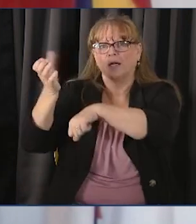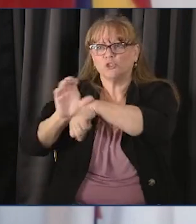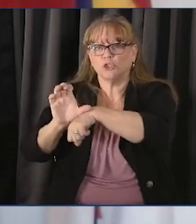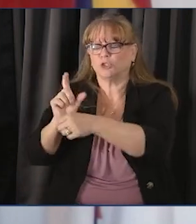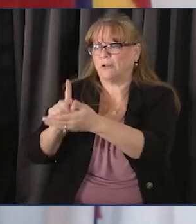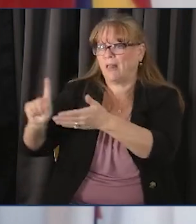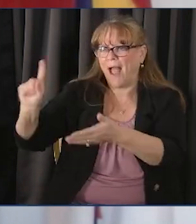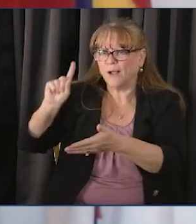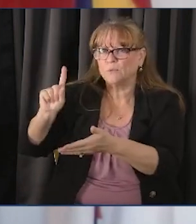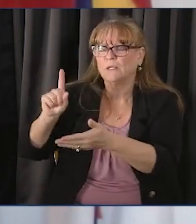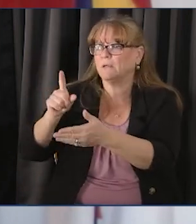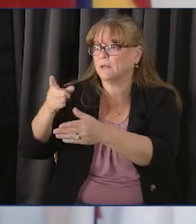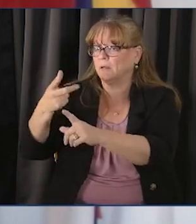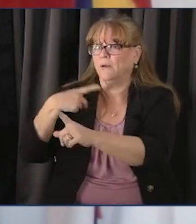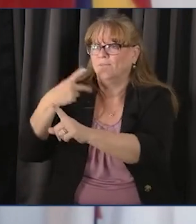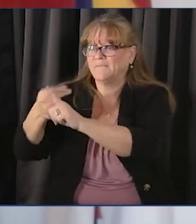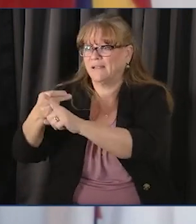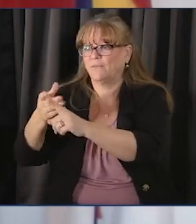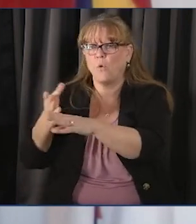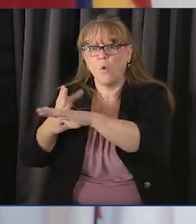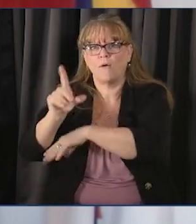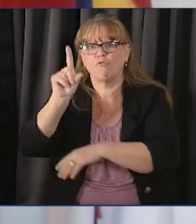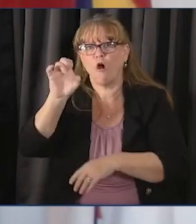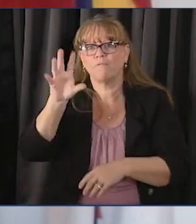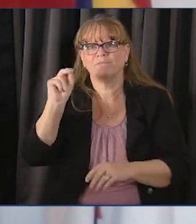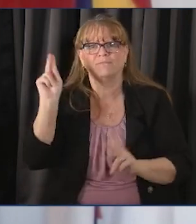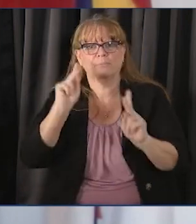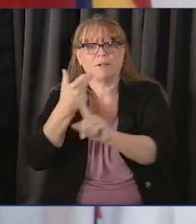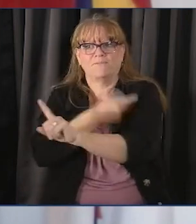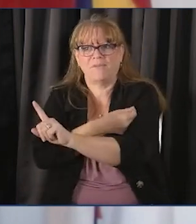with community-based organizations to make sure that we can have stand-up clinics in